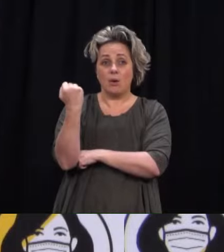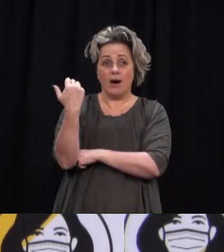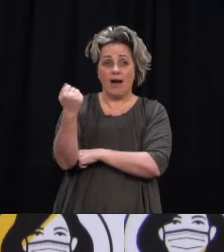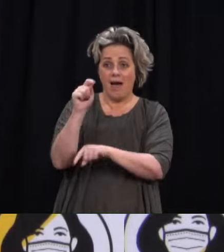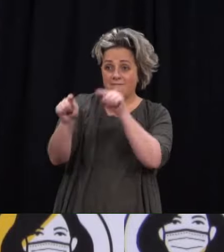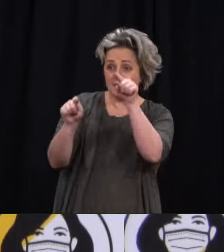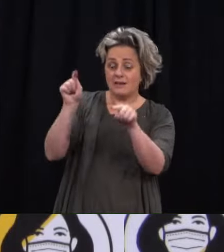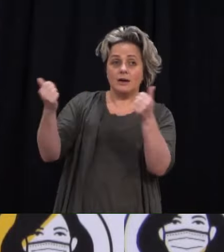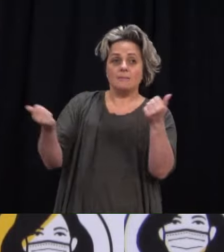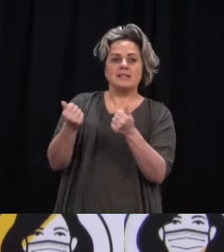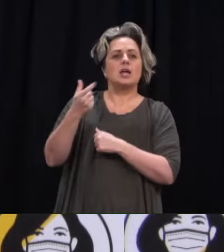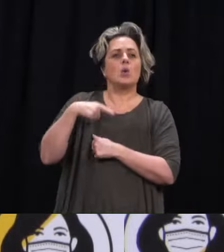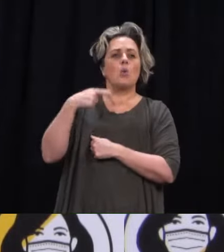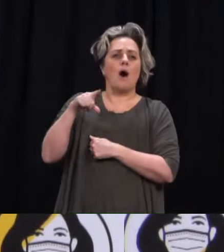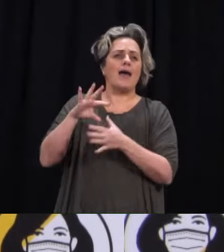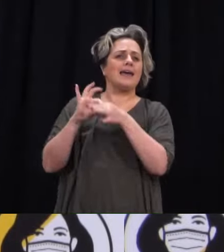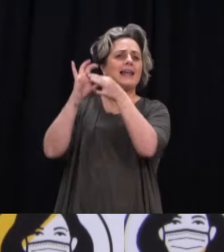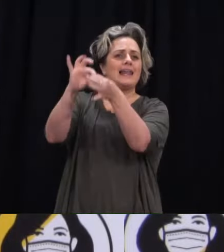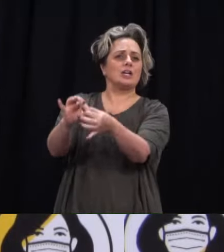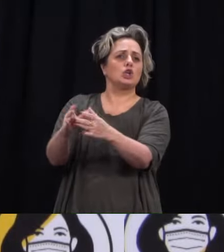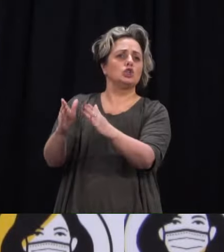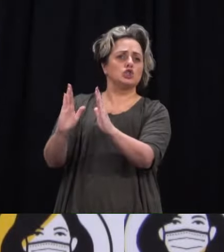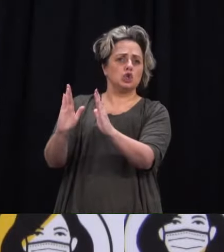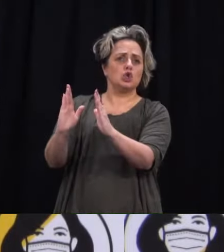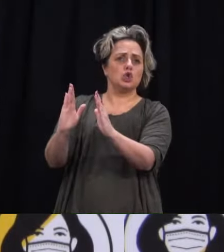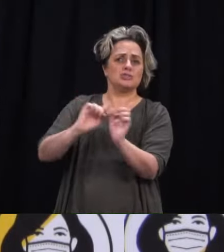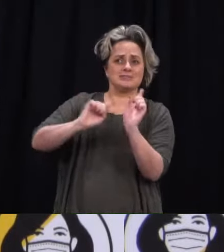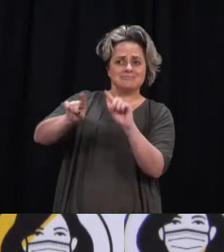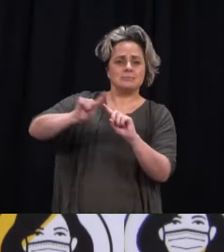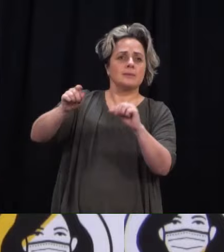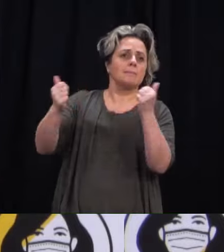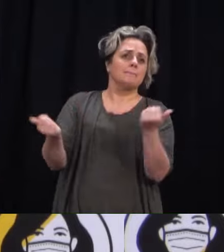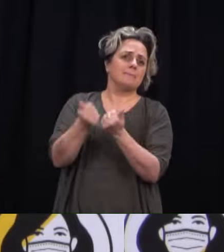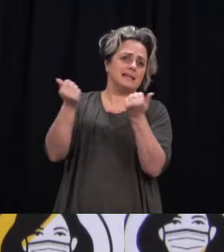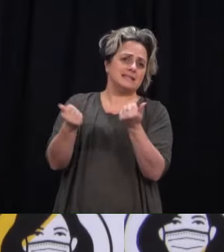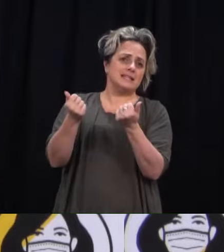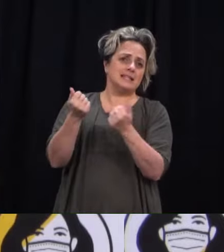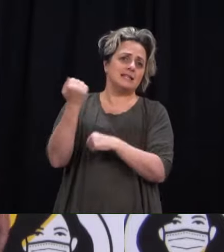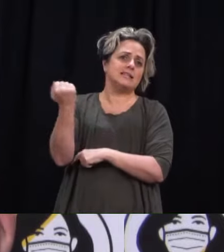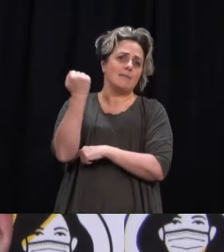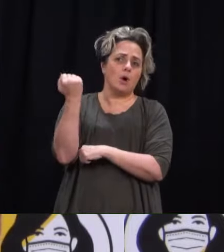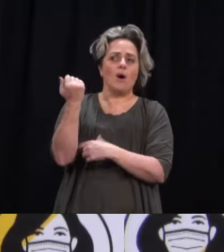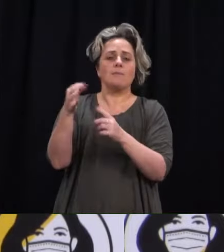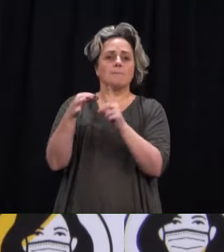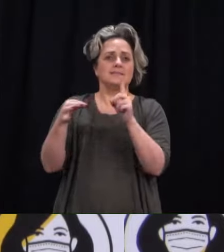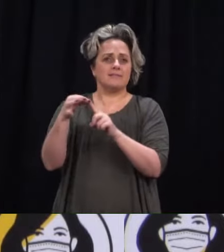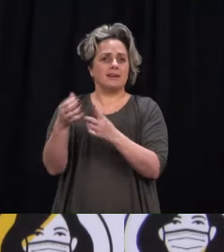the reason we have a large number of Pacific cases,